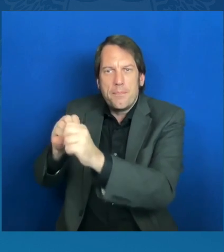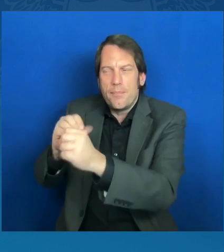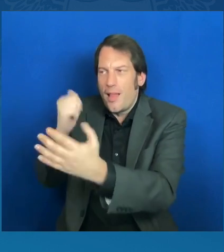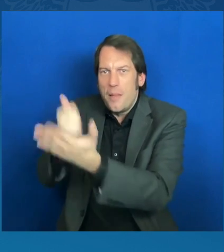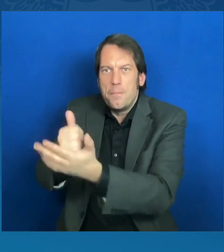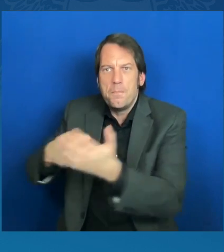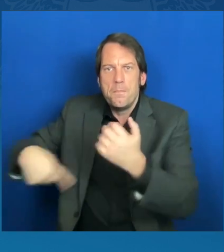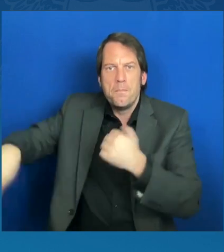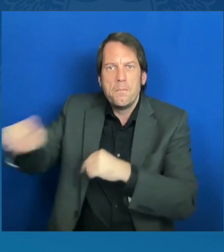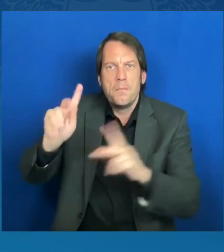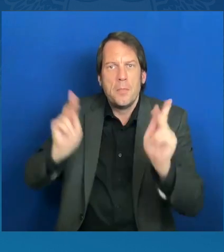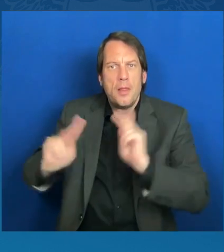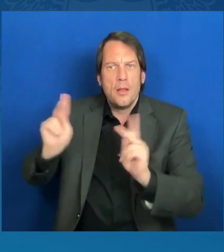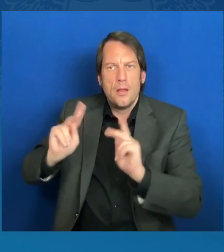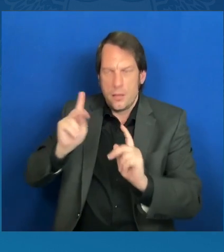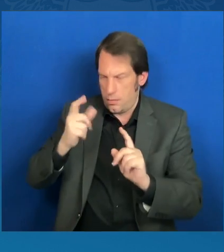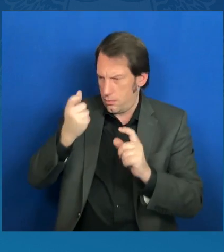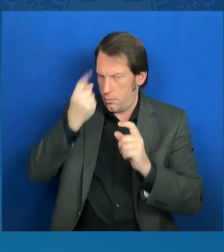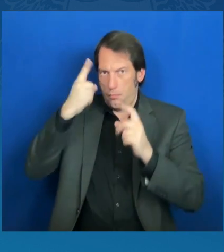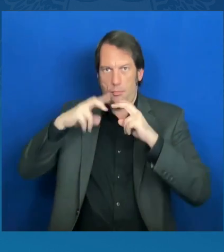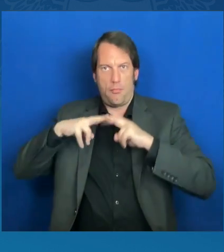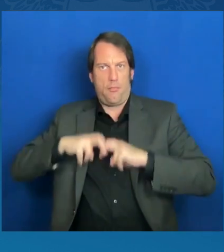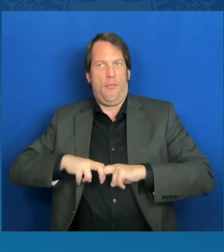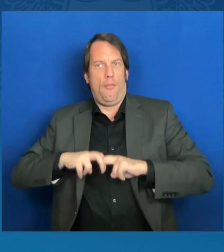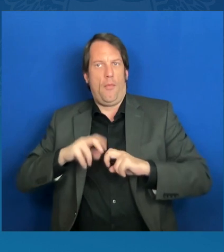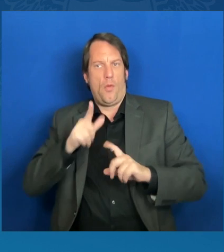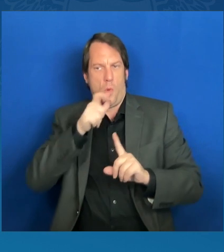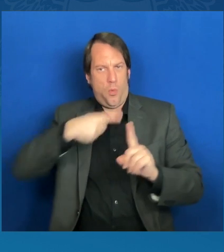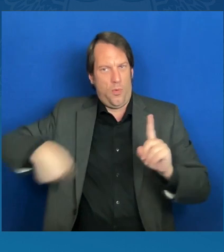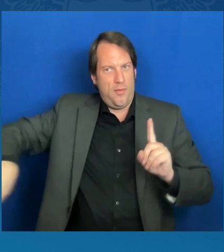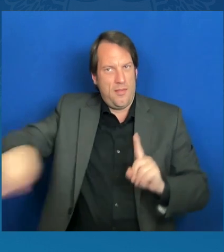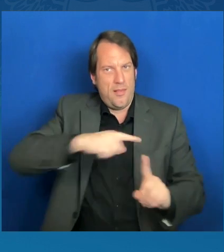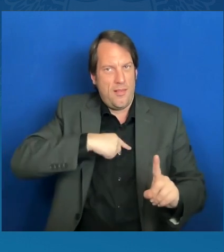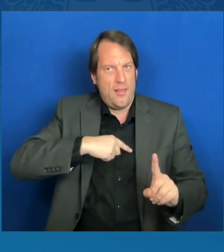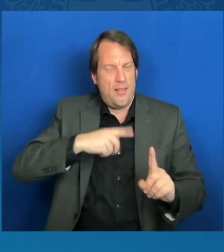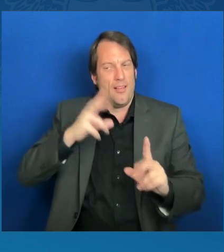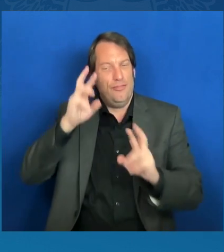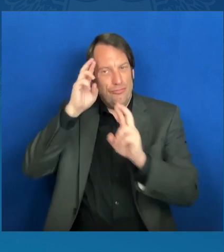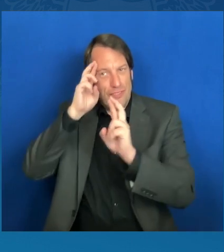All of that is the spirit that is behind the work that you all are committed to doing.